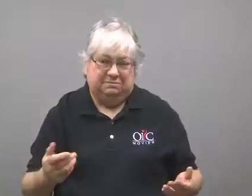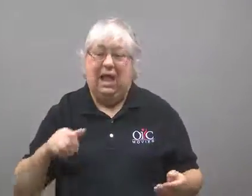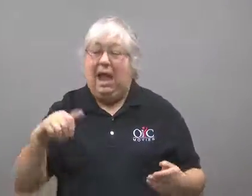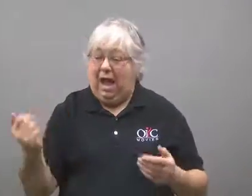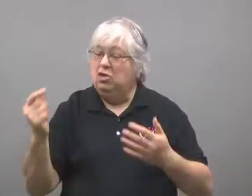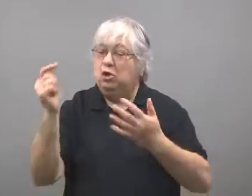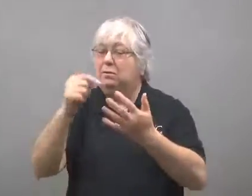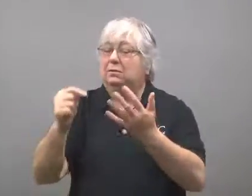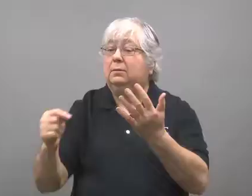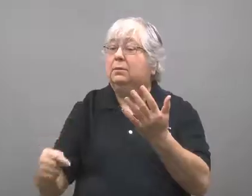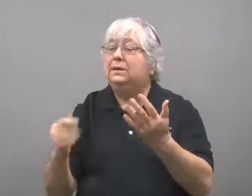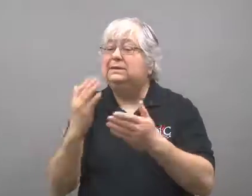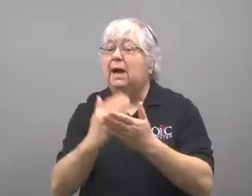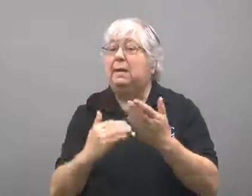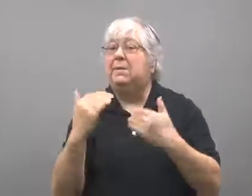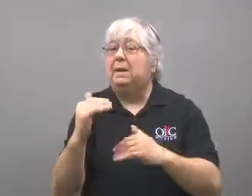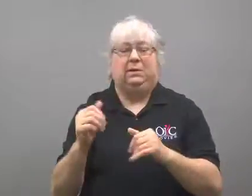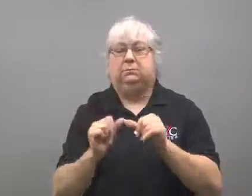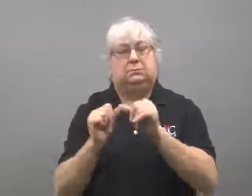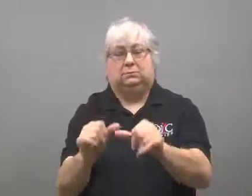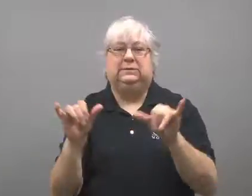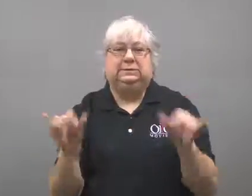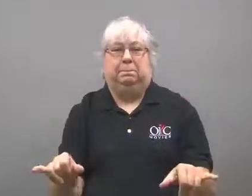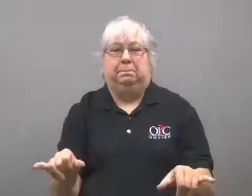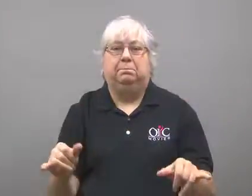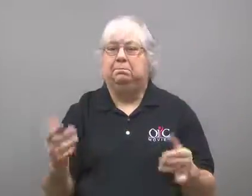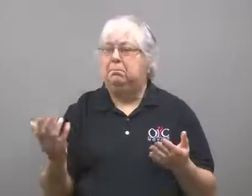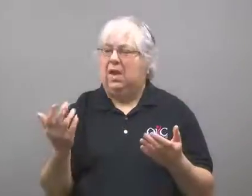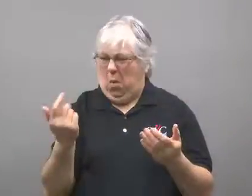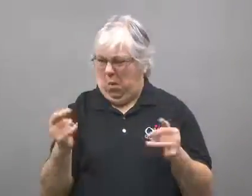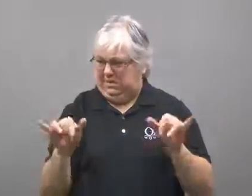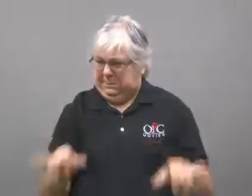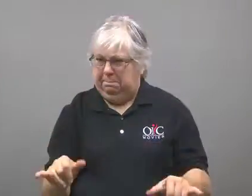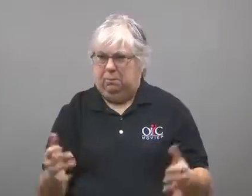Some sanctions will not be lifted but remain in place.